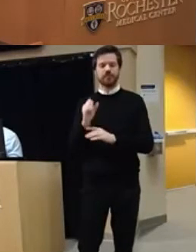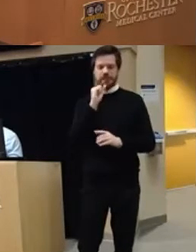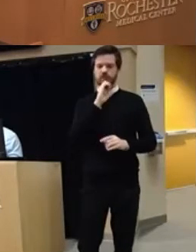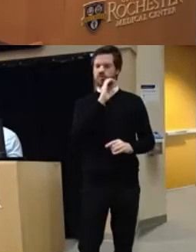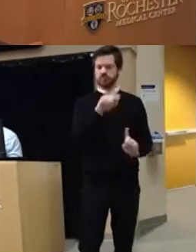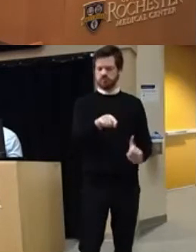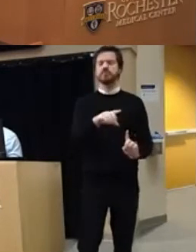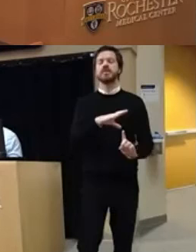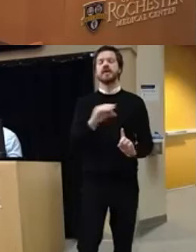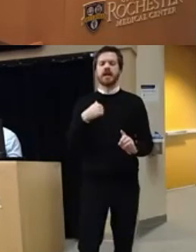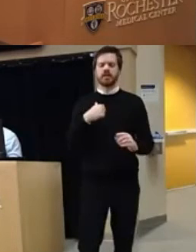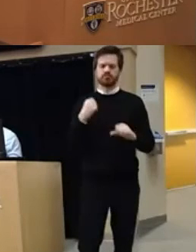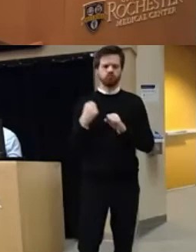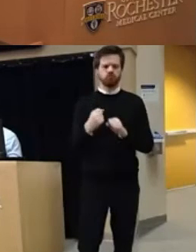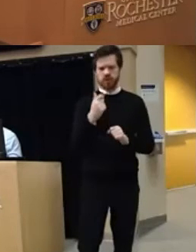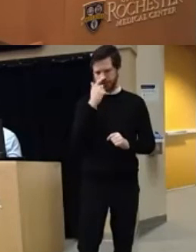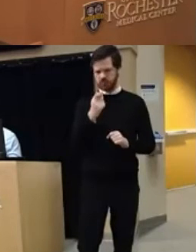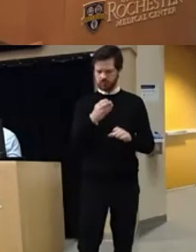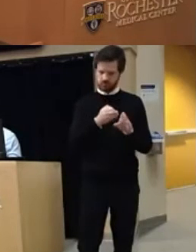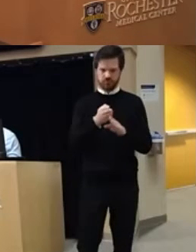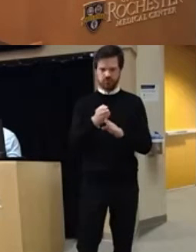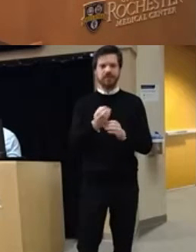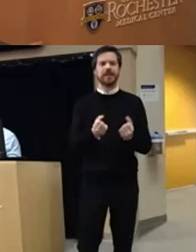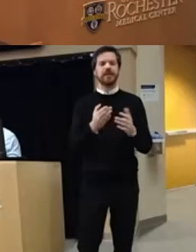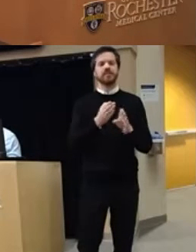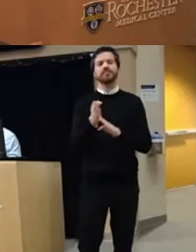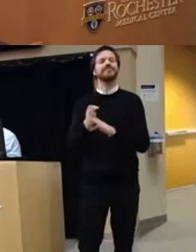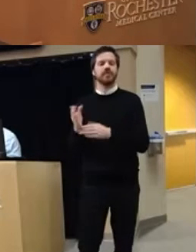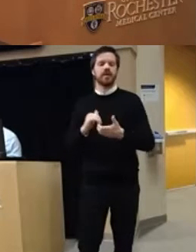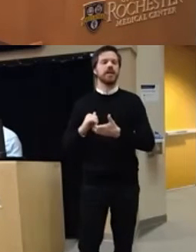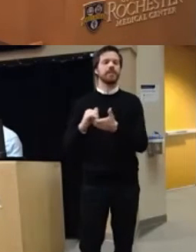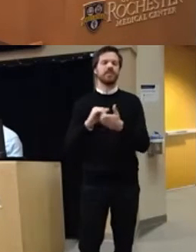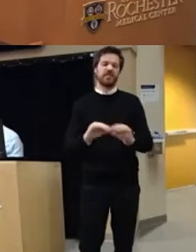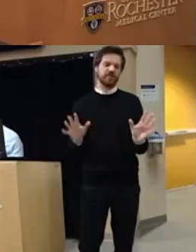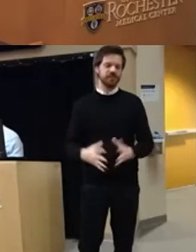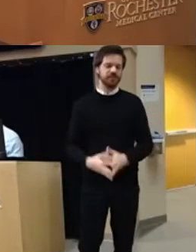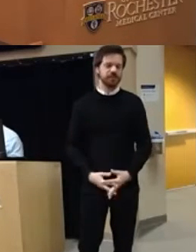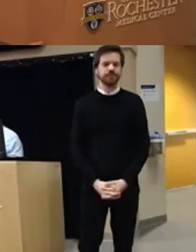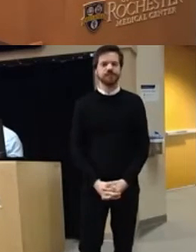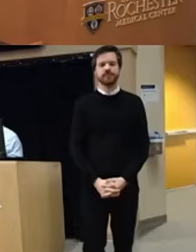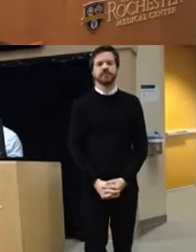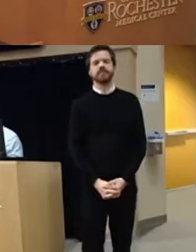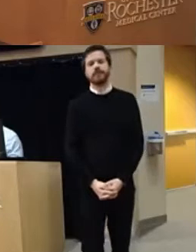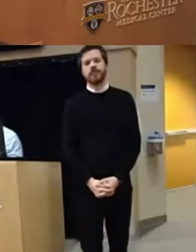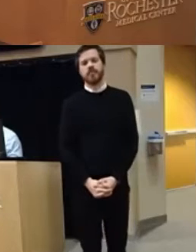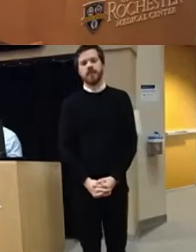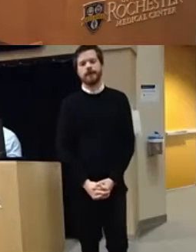has strong interest in interdisciplinary collaboration obviously um over the past